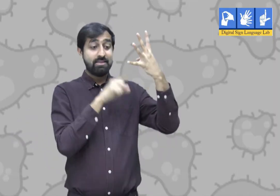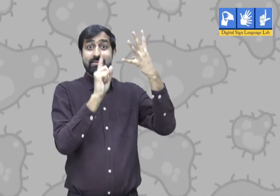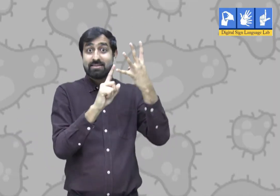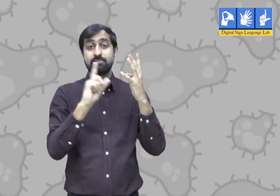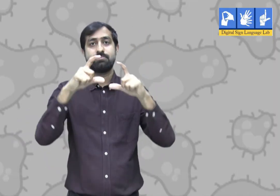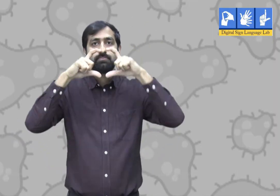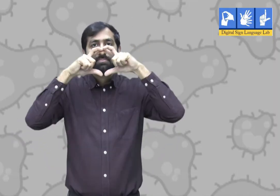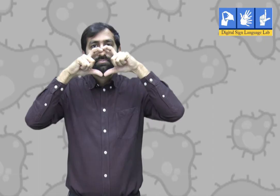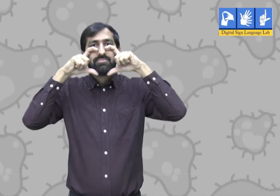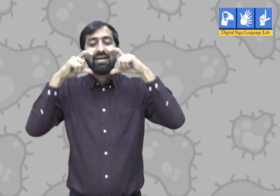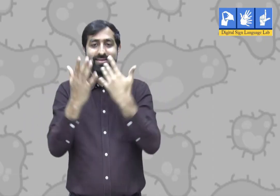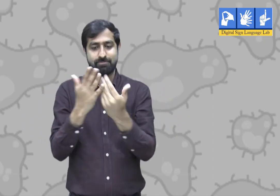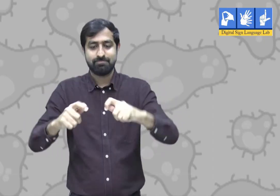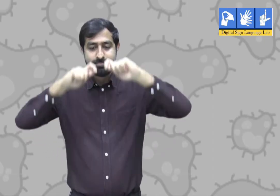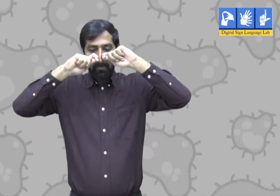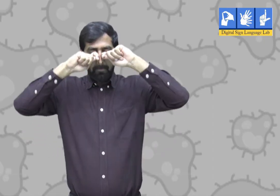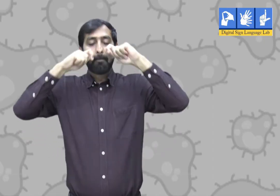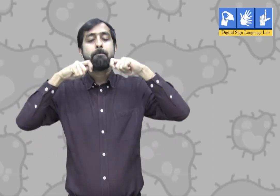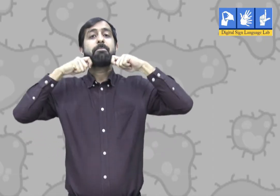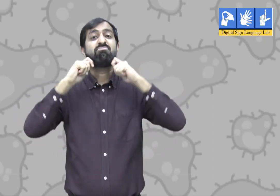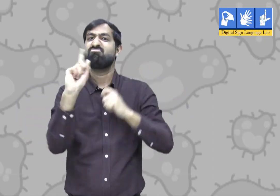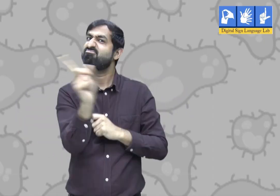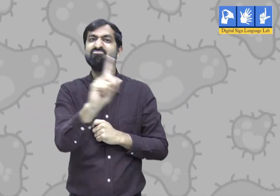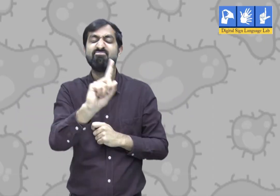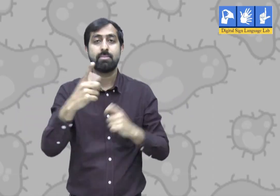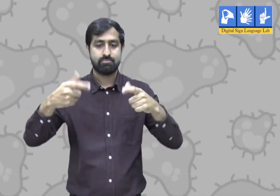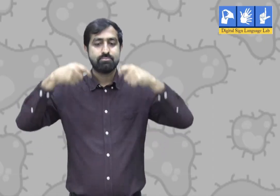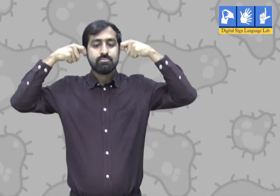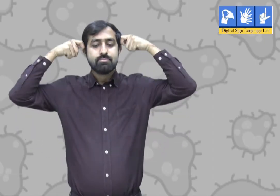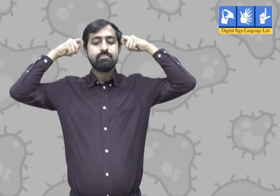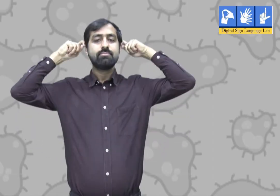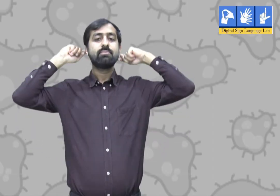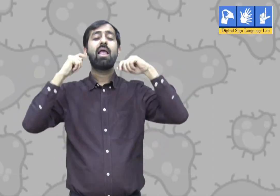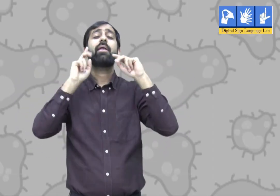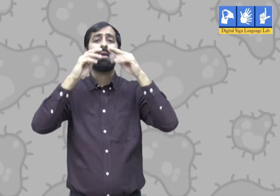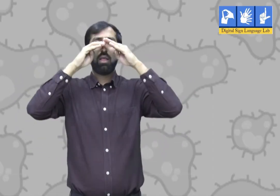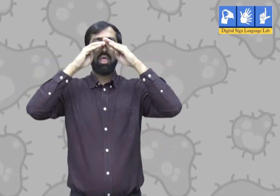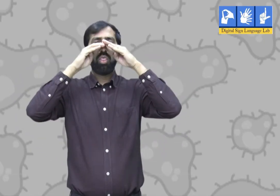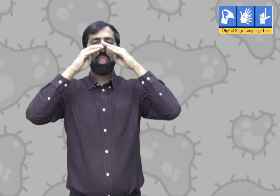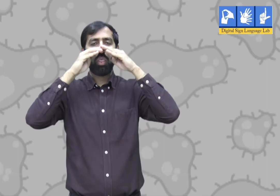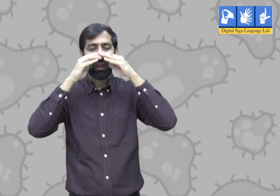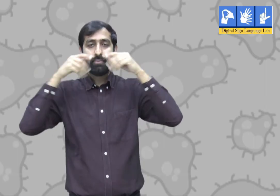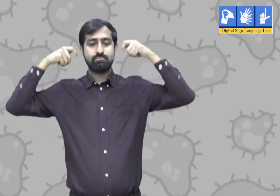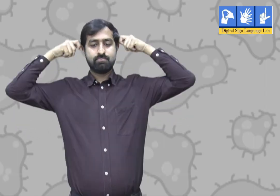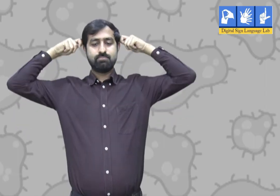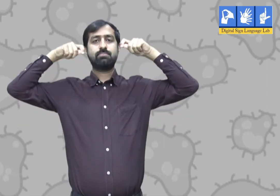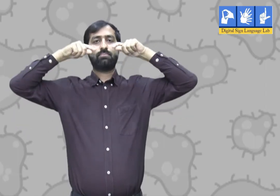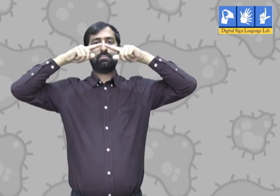Wear a well fitting mask covering your nose and mouth properly. Do not use your hands near the nose and mouth area to adjust the mask again and again.